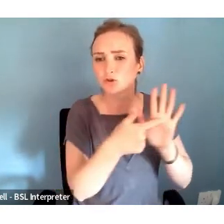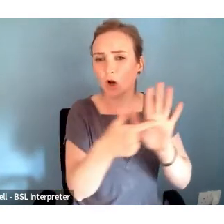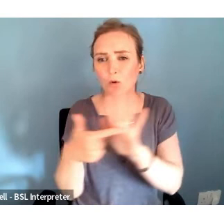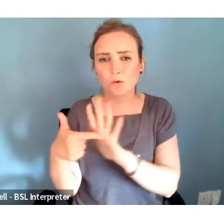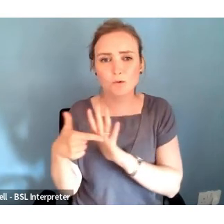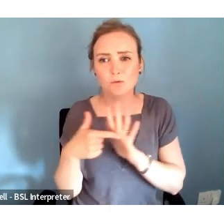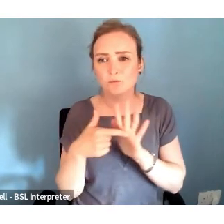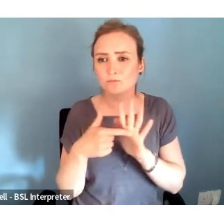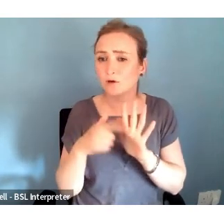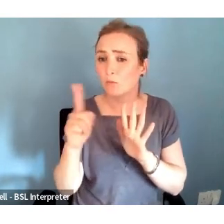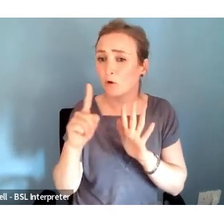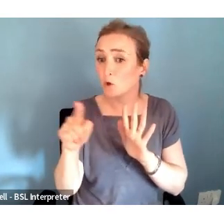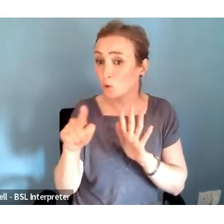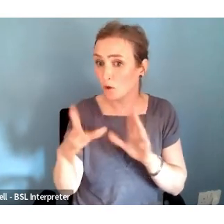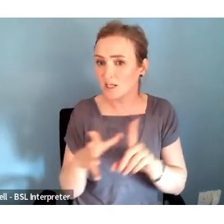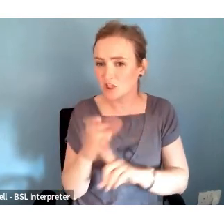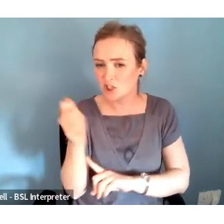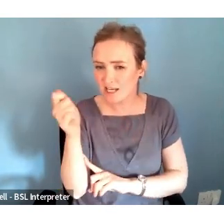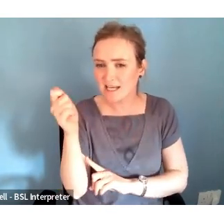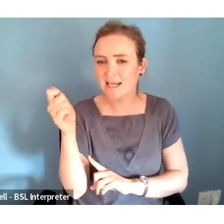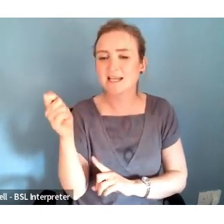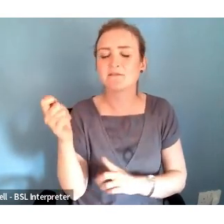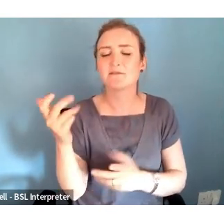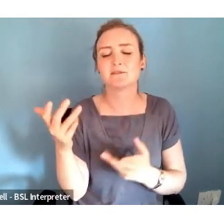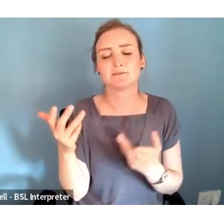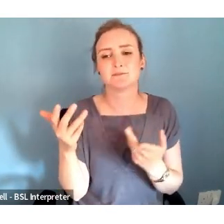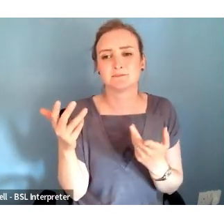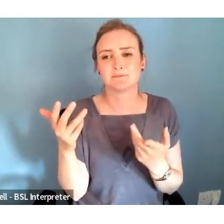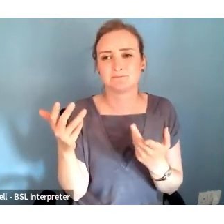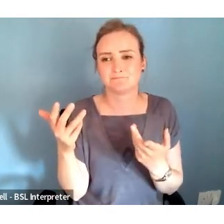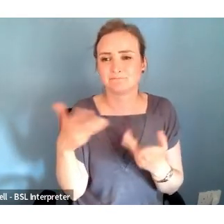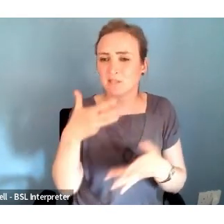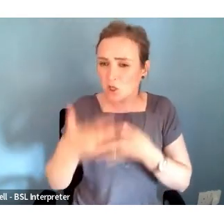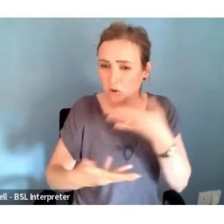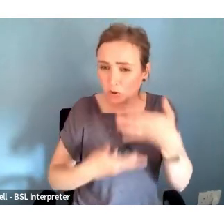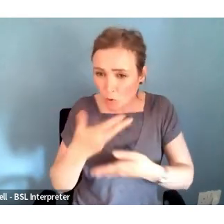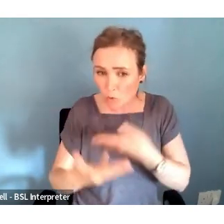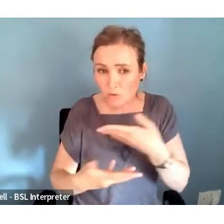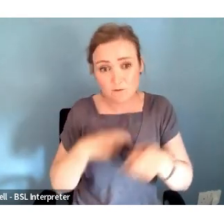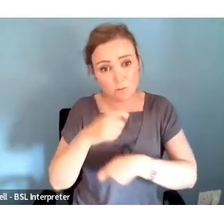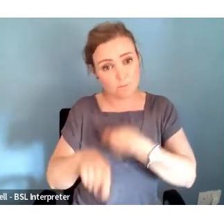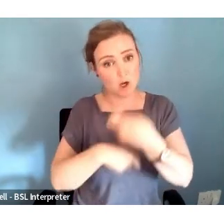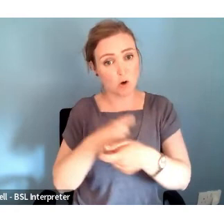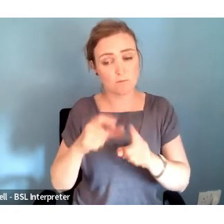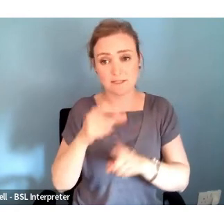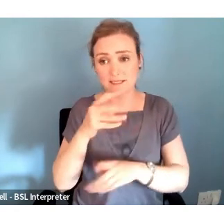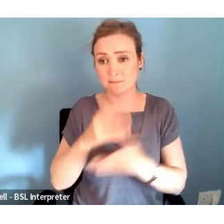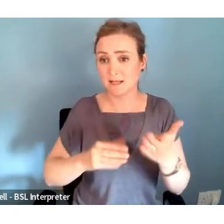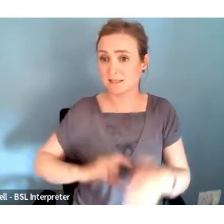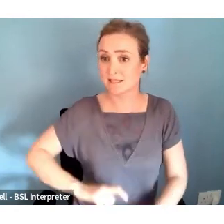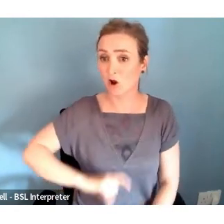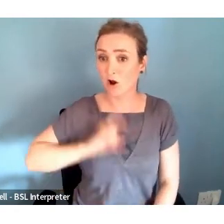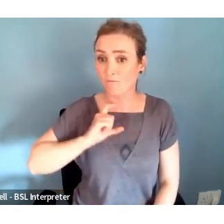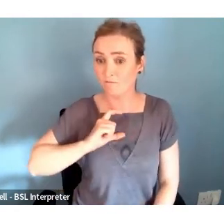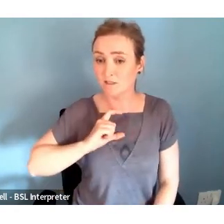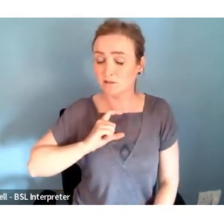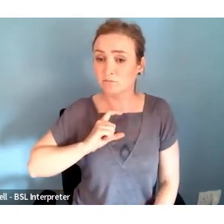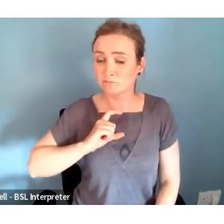you have new niche you tiffs, become Disability Confident or review your process